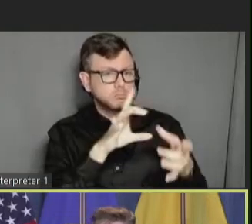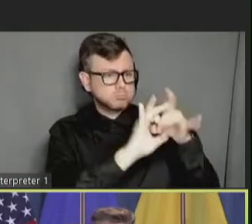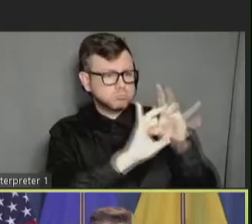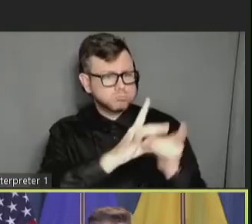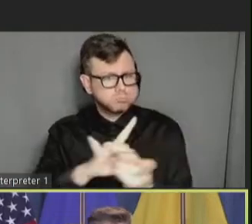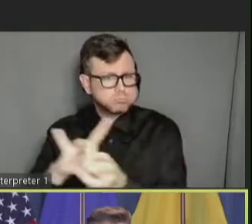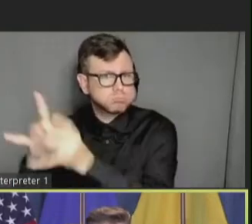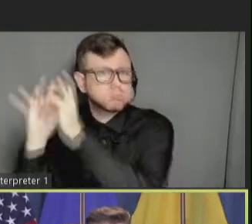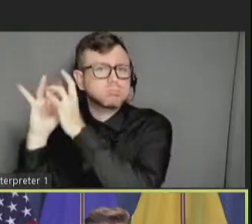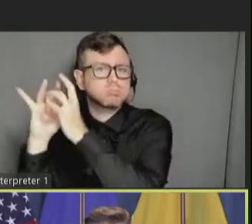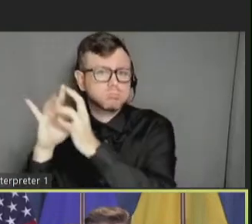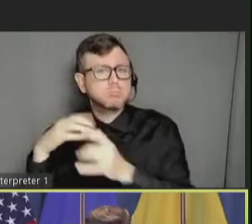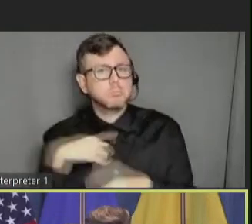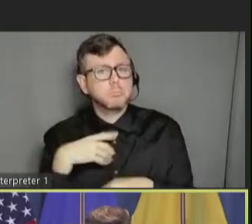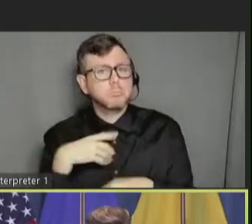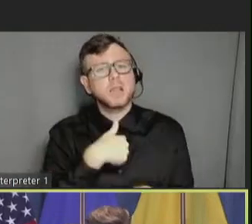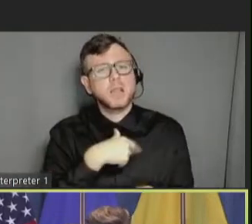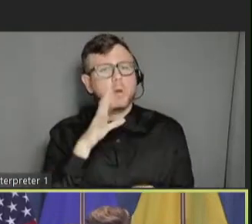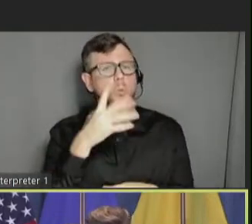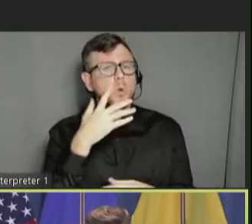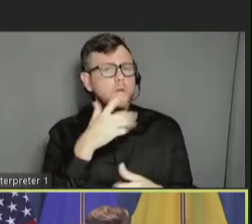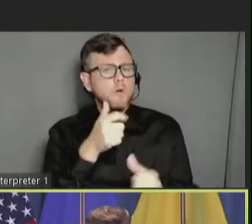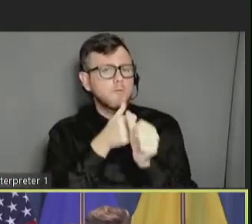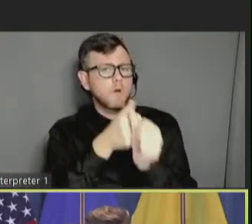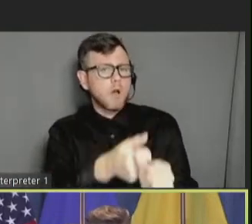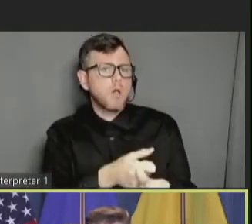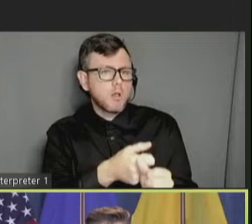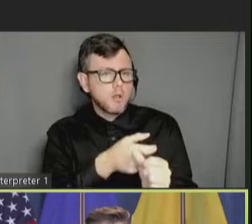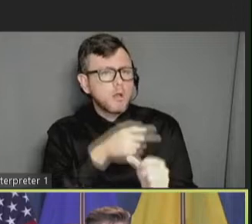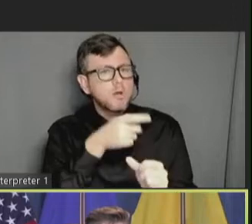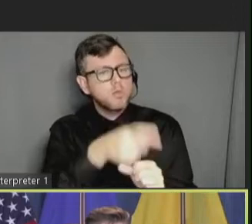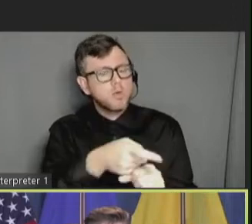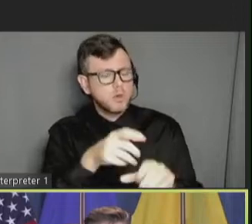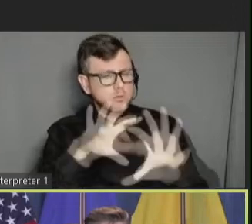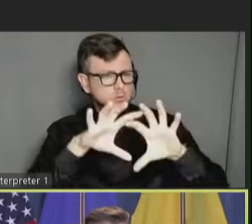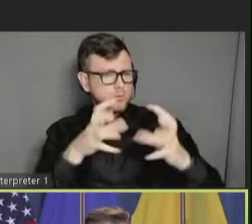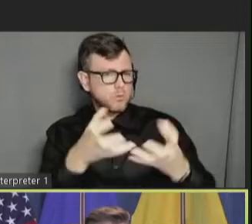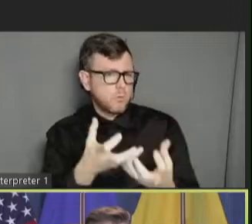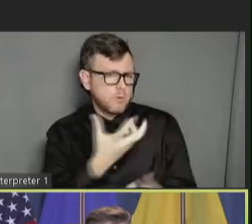to the pillars that David has described, these are components that countries need